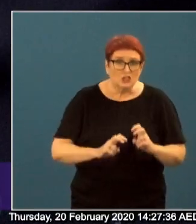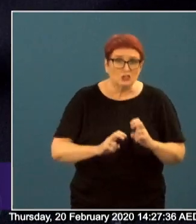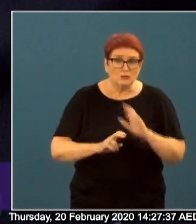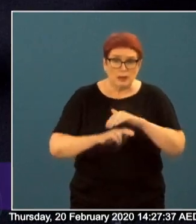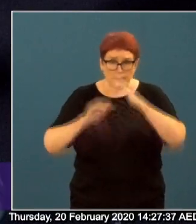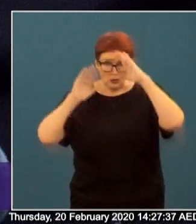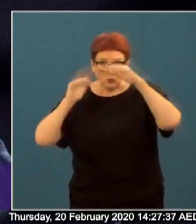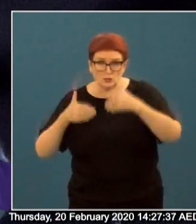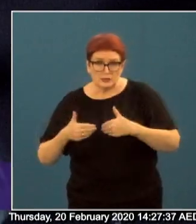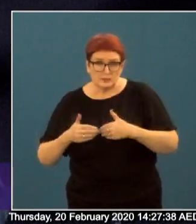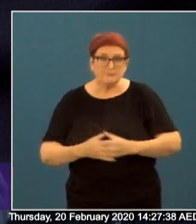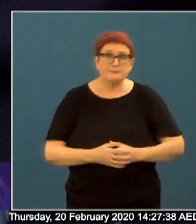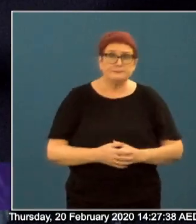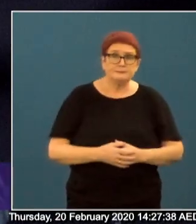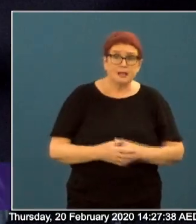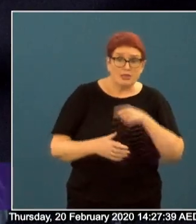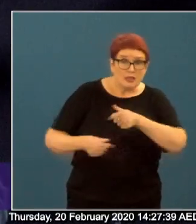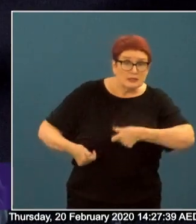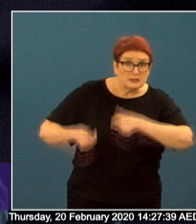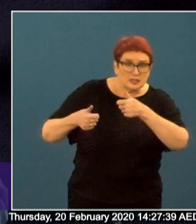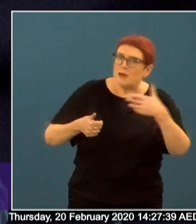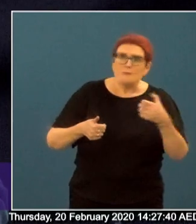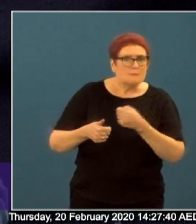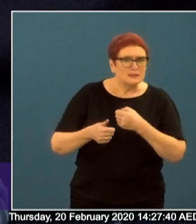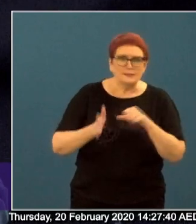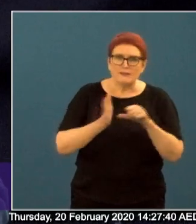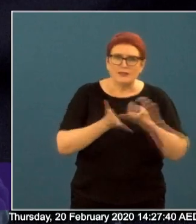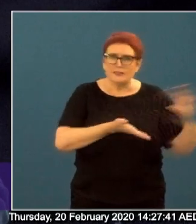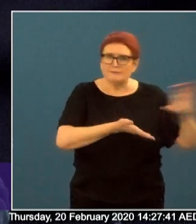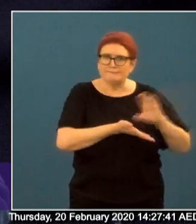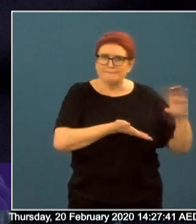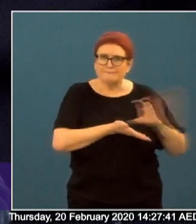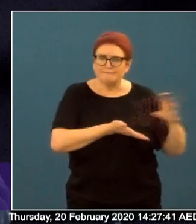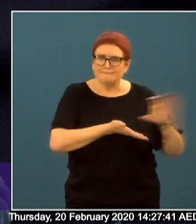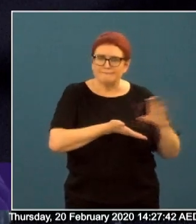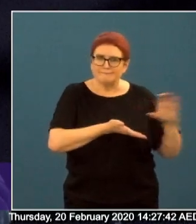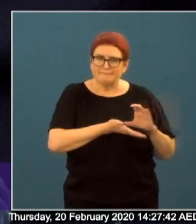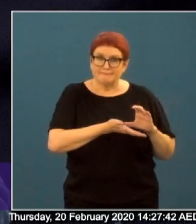are, really, dependent on continuing funding. The CRC finishes soon.